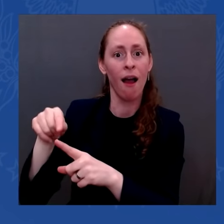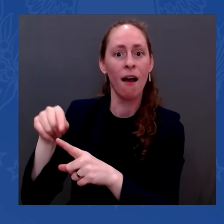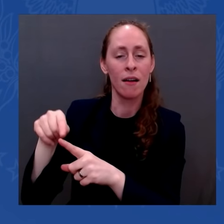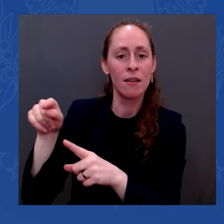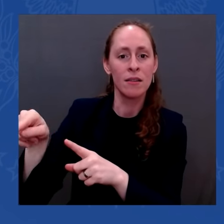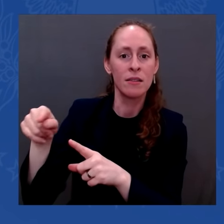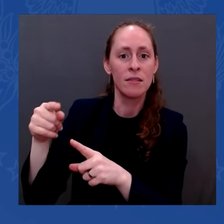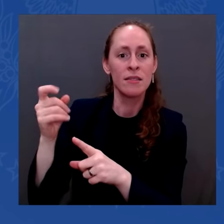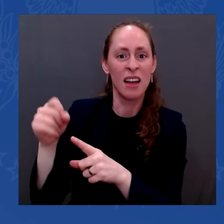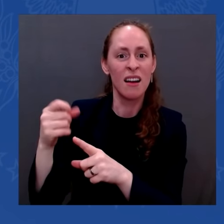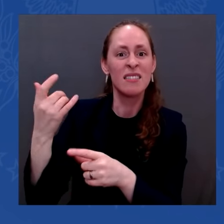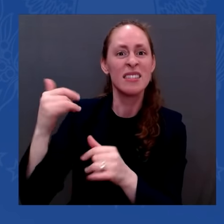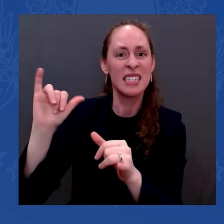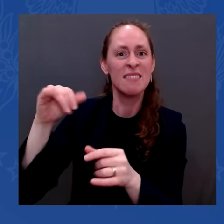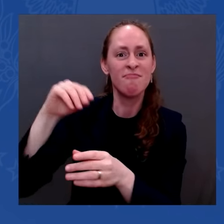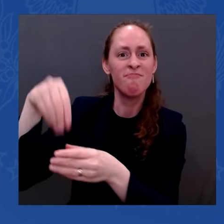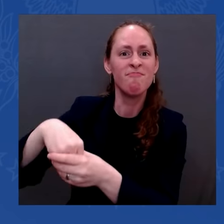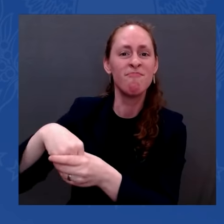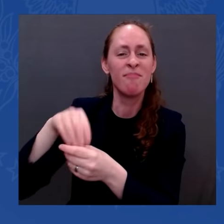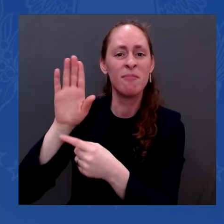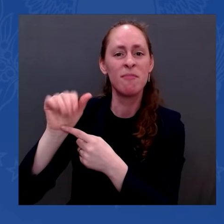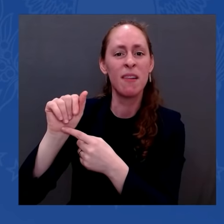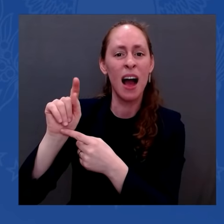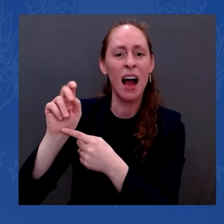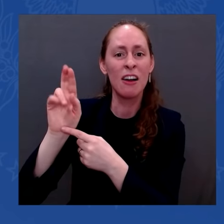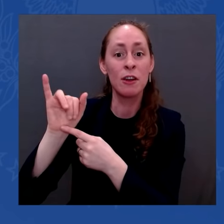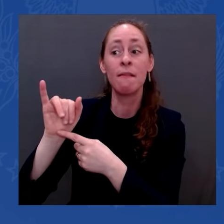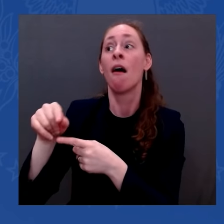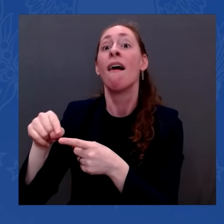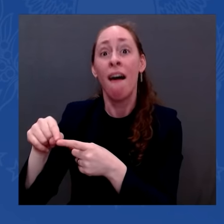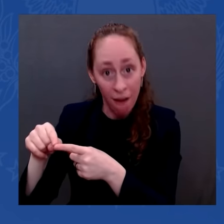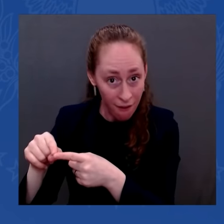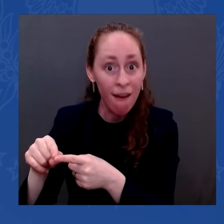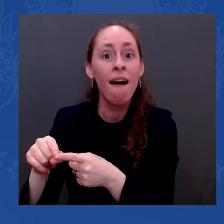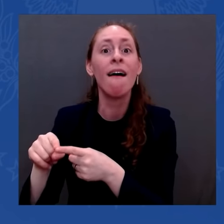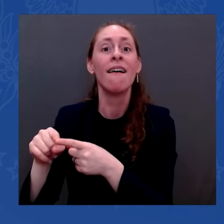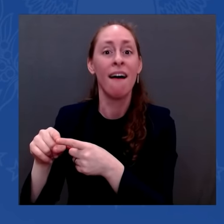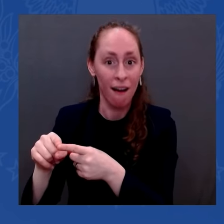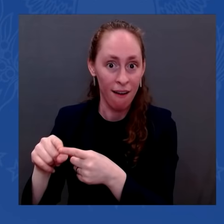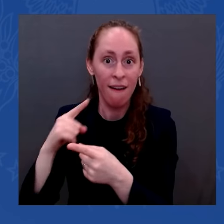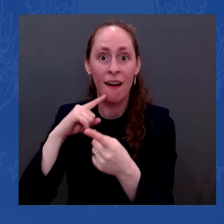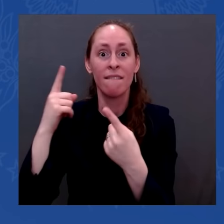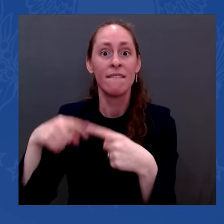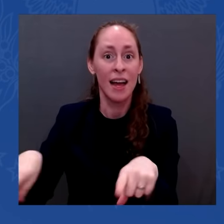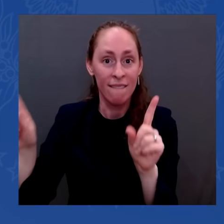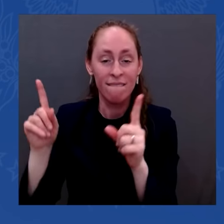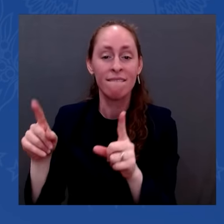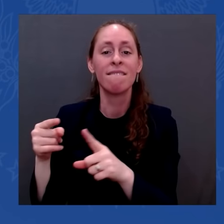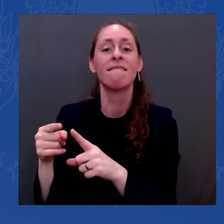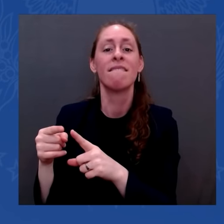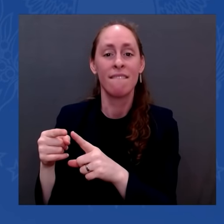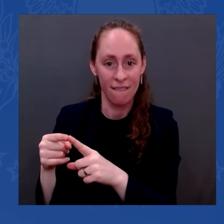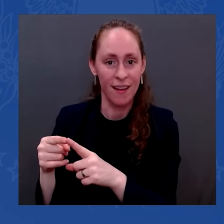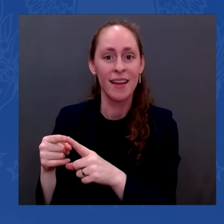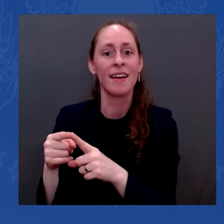to begin construction of our first commercial plant in 2024 and, by 2026,